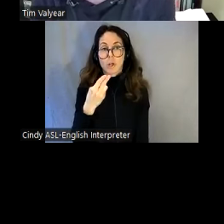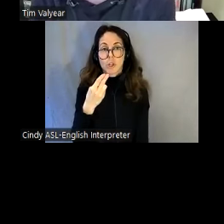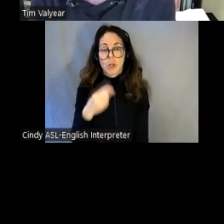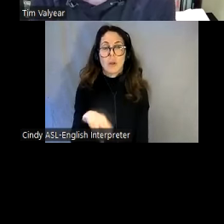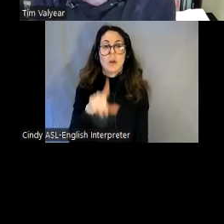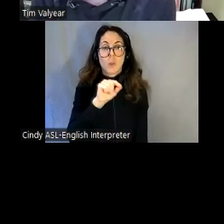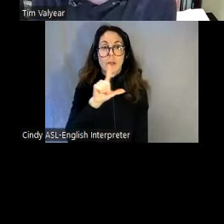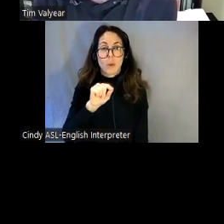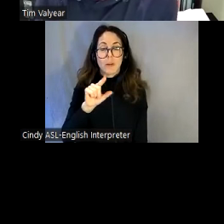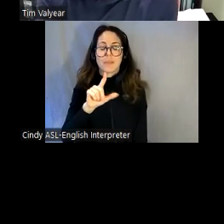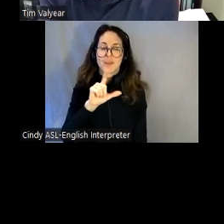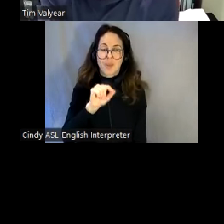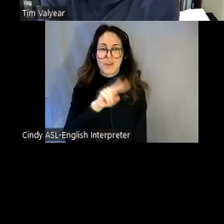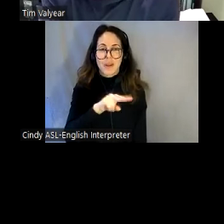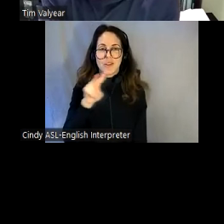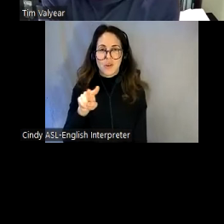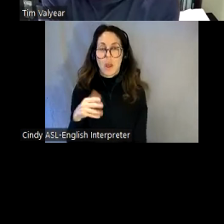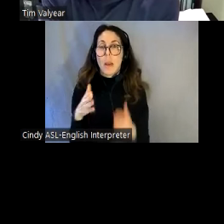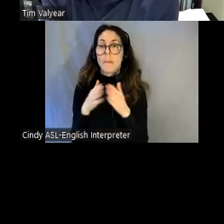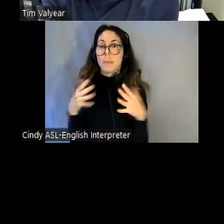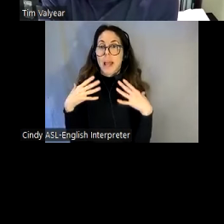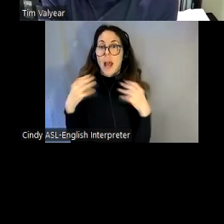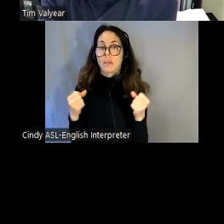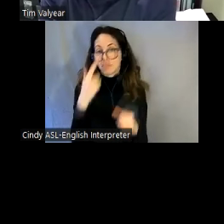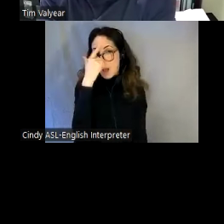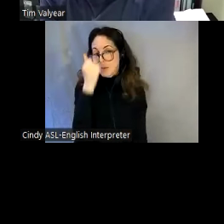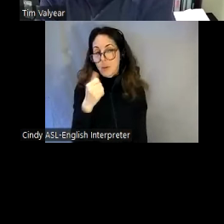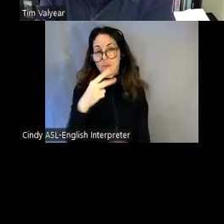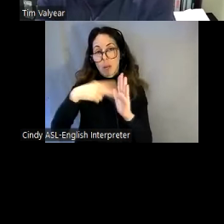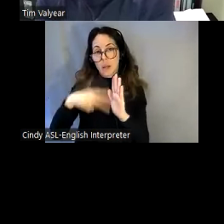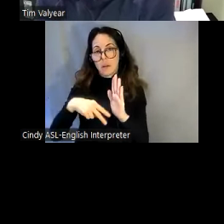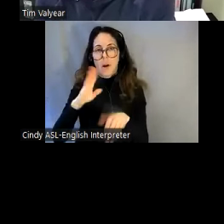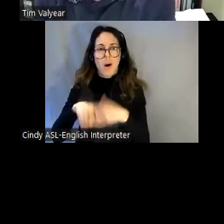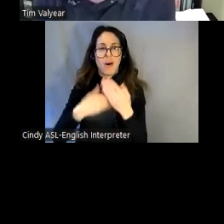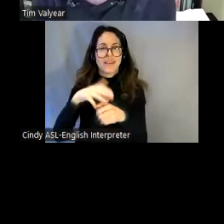when they're coming in to my home? So this is as of March